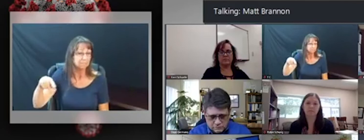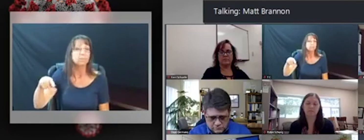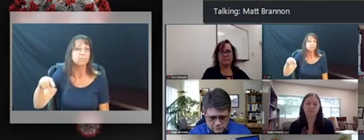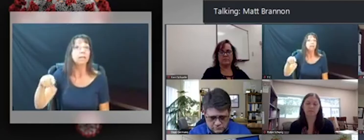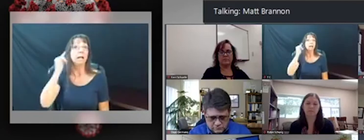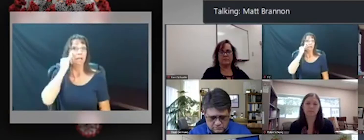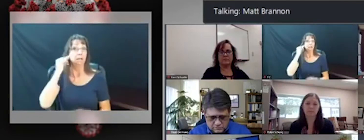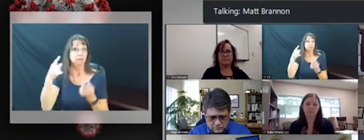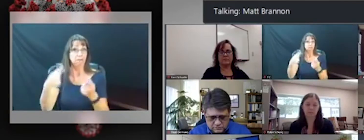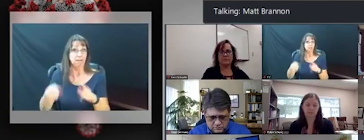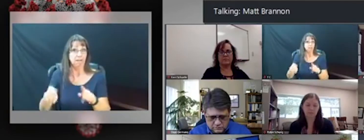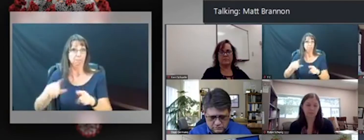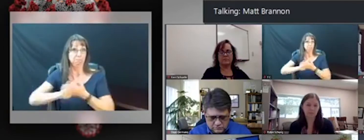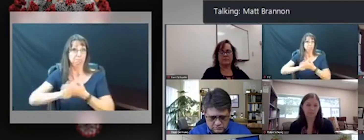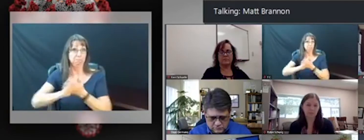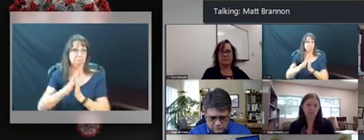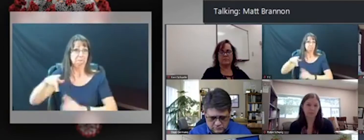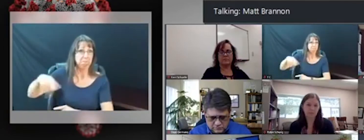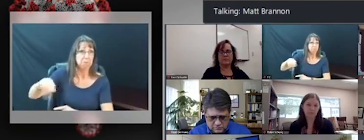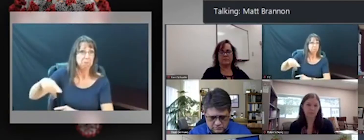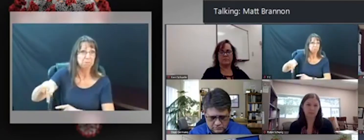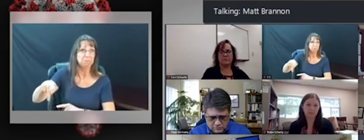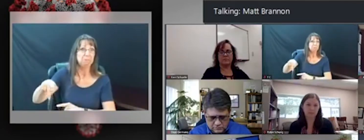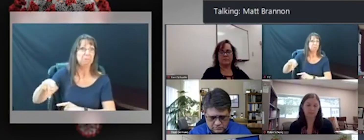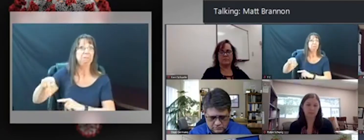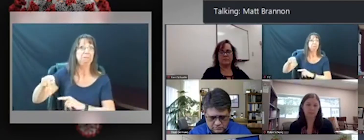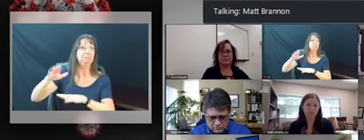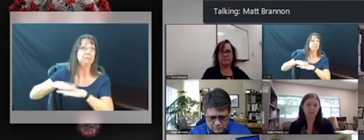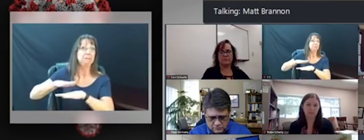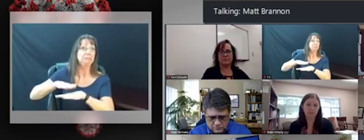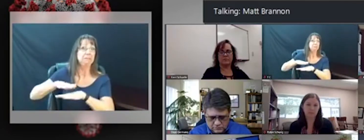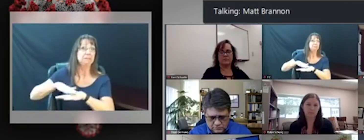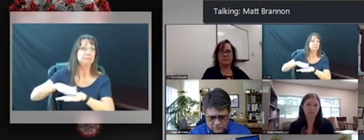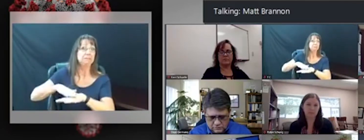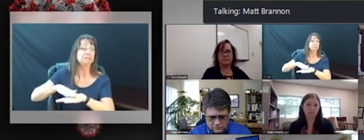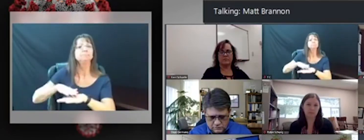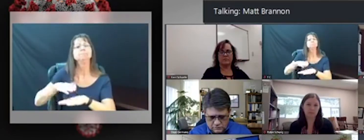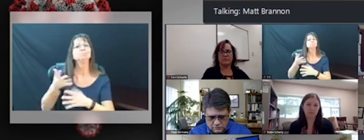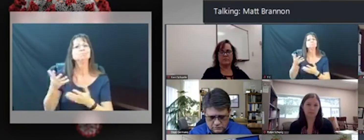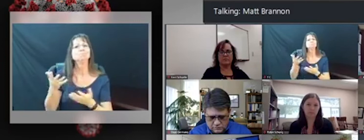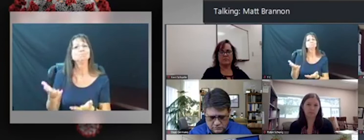we go into the purple and we're hitting the state restrictions we're all in compliance,